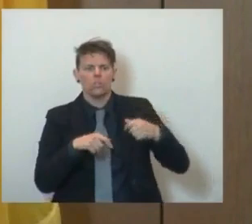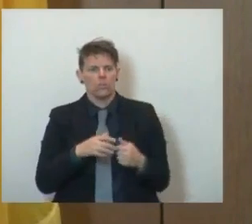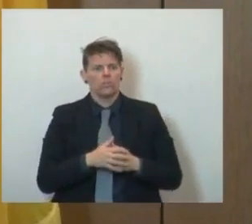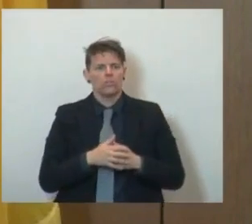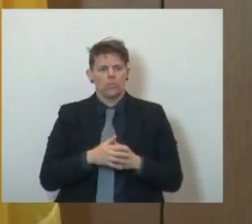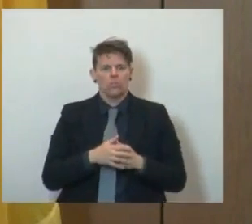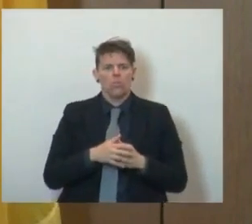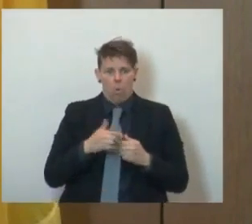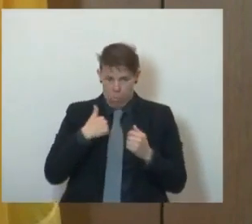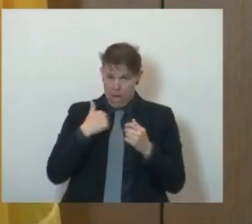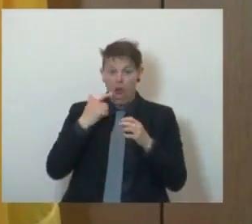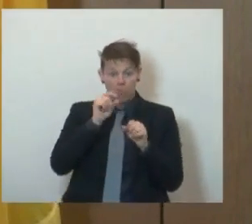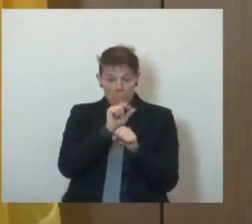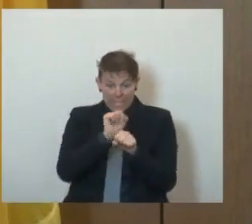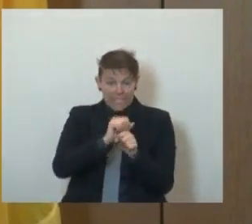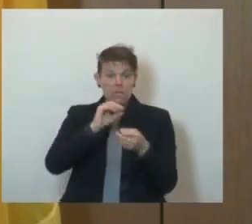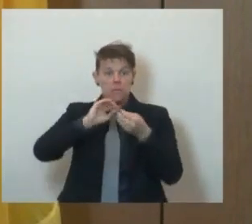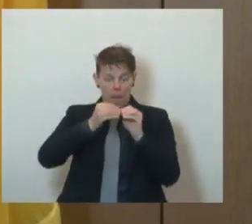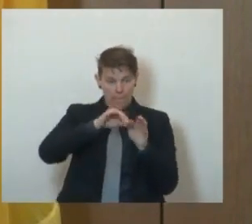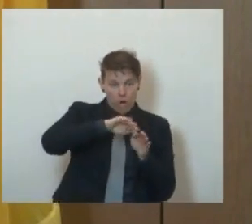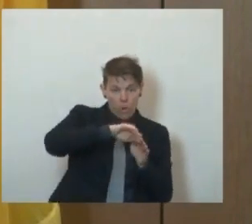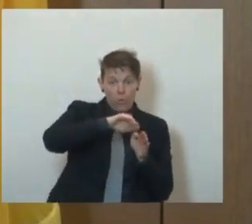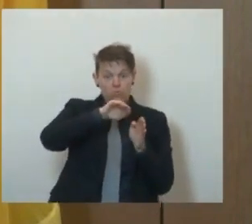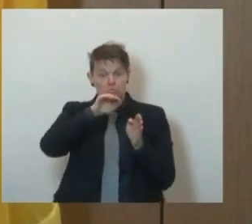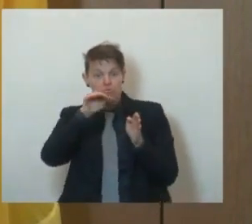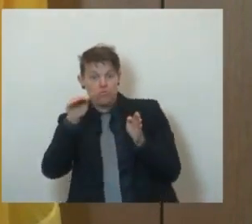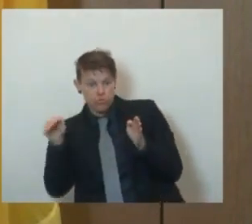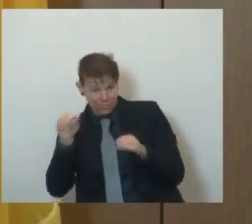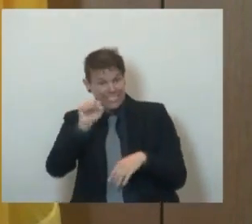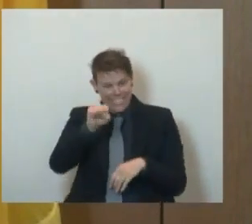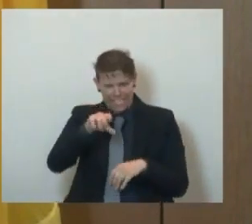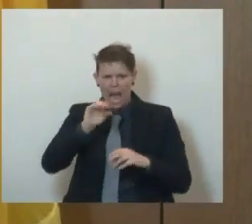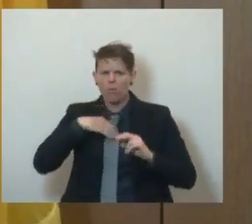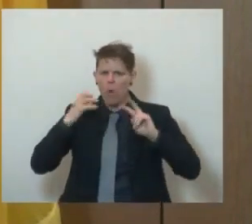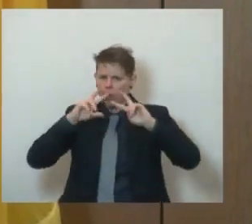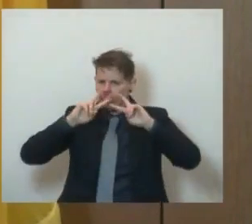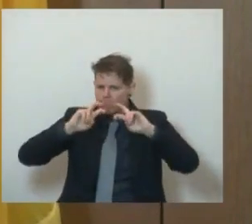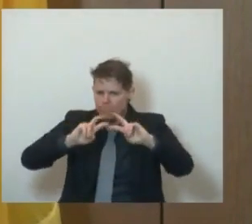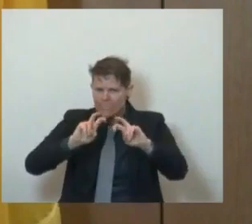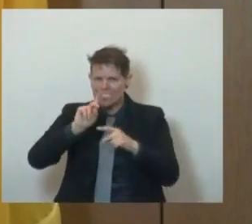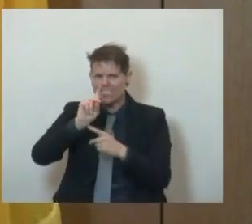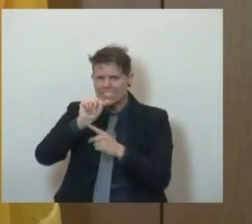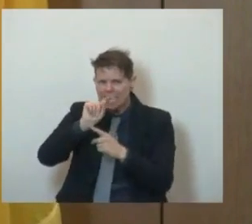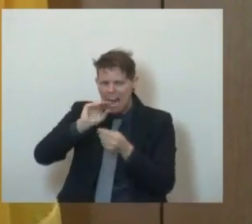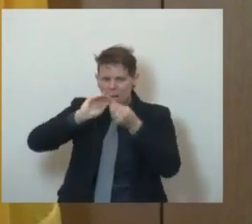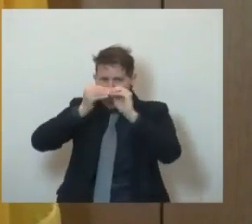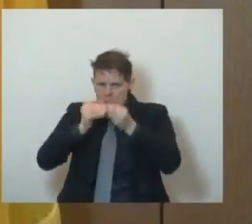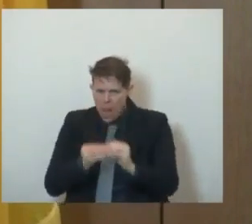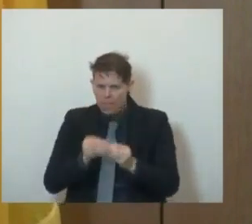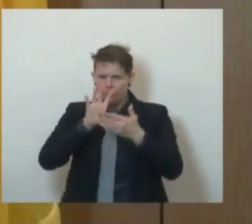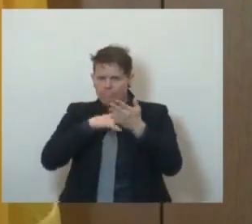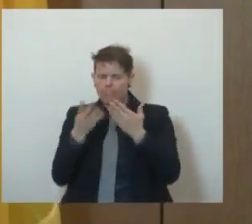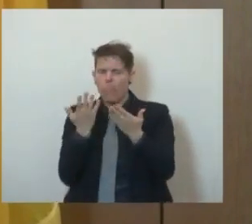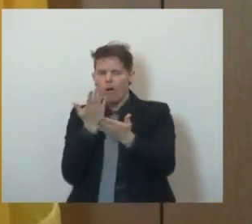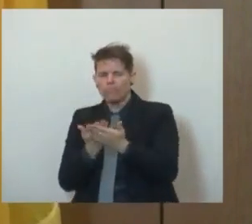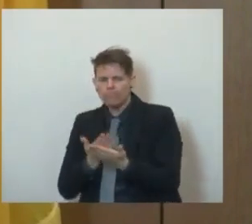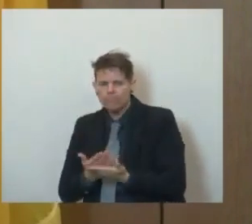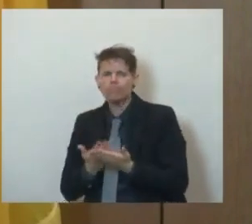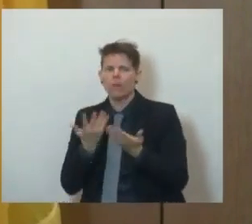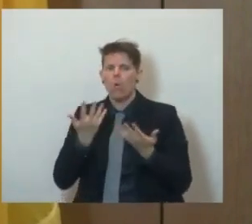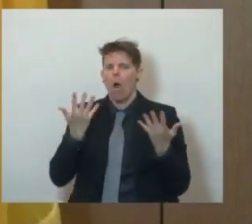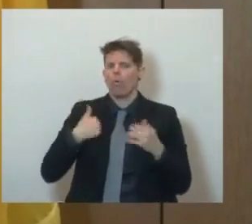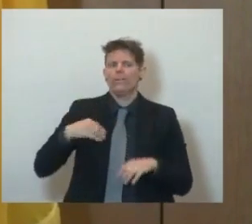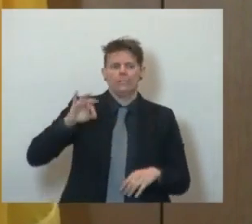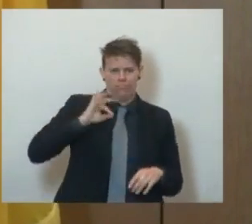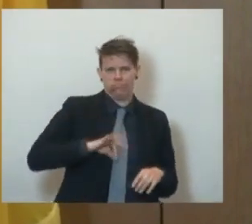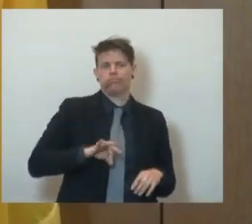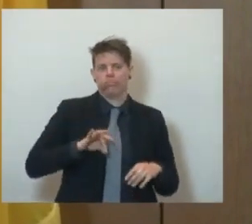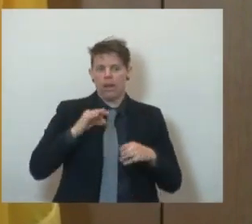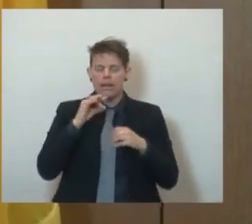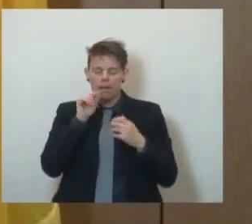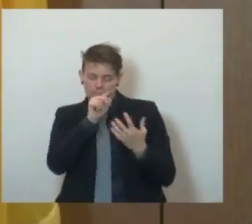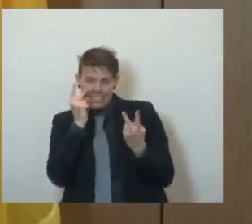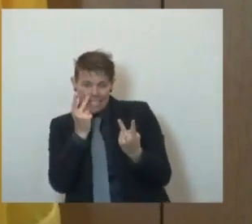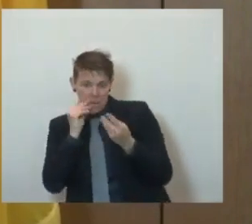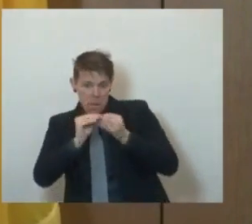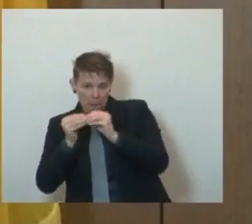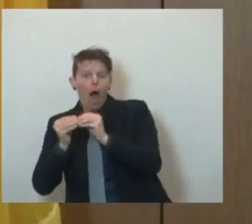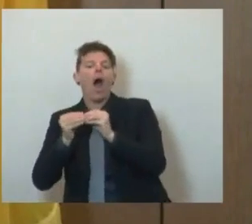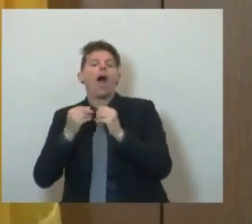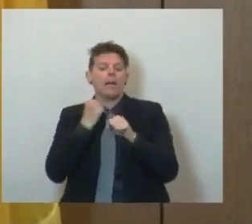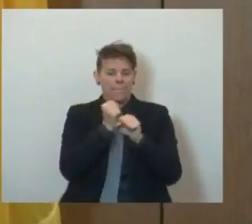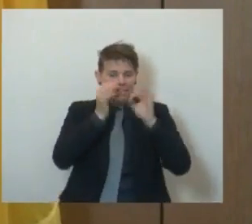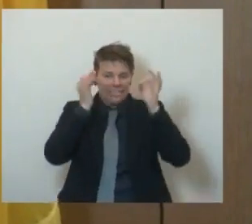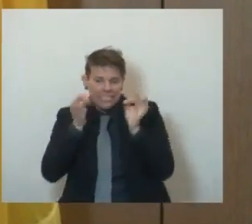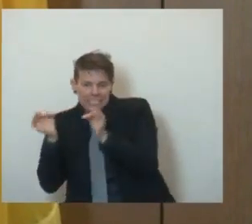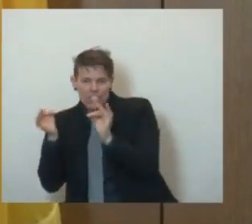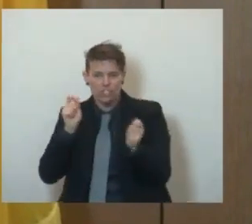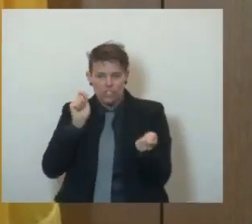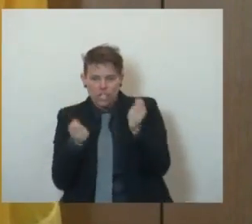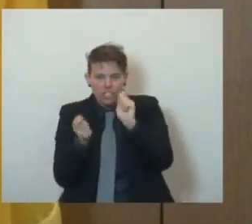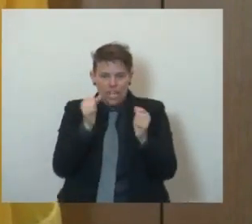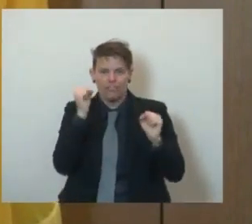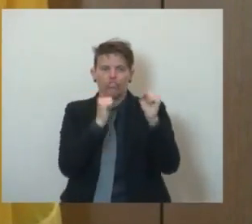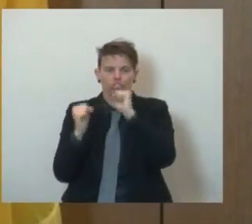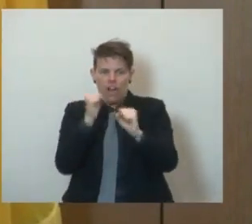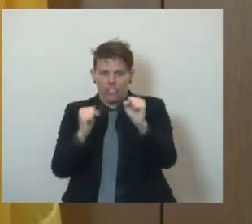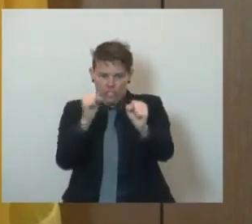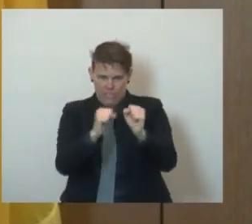FOUCH E THAT WE ARE BENDING THE CURVE THAT WE’RE DOING IT, RIGHT AND WE’RE ANALYZING THE DATA AND THE SCIENTIFIC EVIDENCE IN A MEANINGFUL WAY SO THAT WE CAN MAKE DECISIONS BASED ON THAT